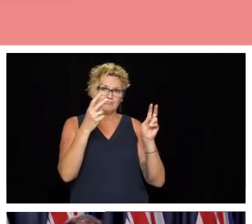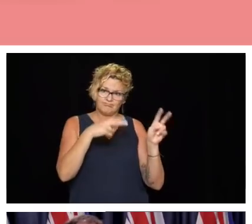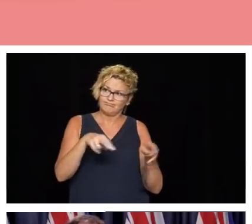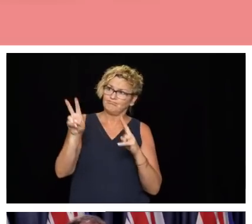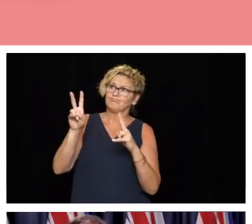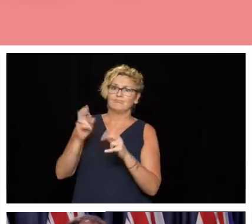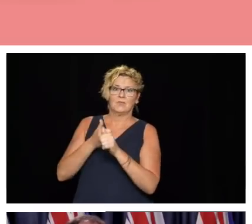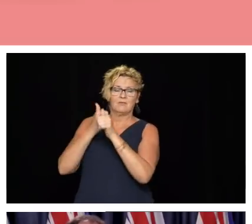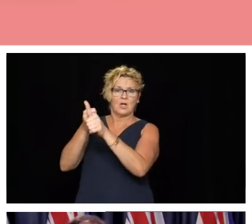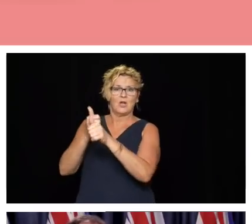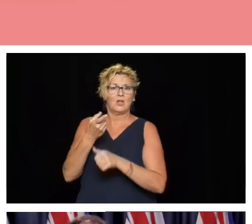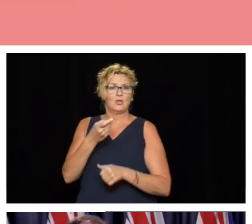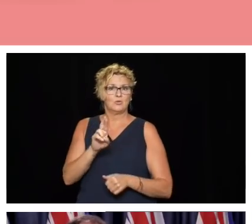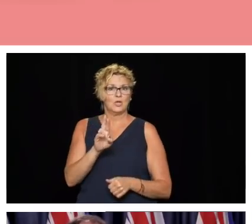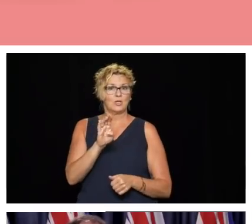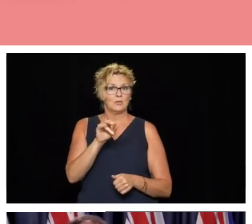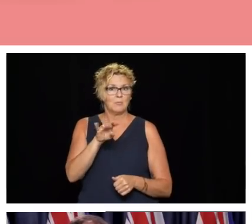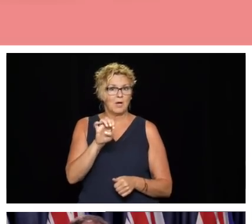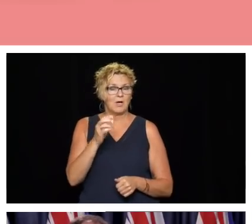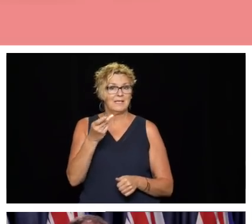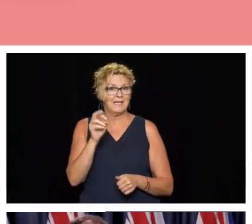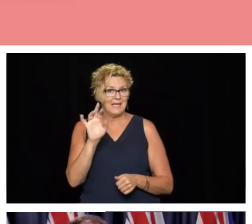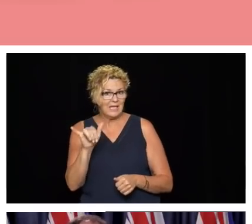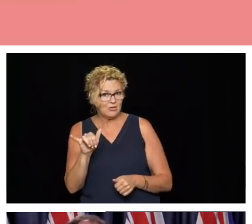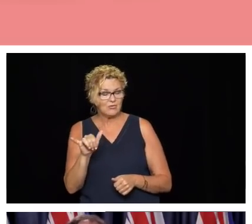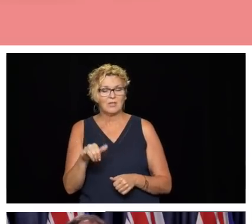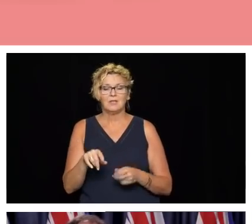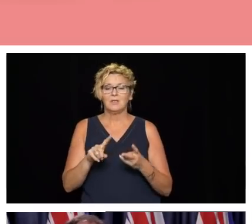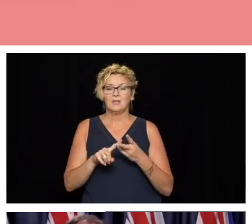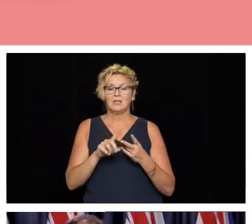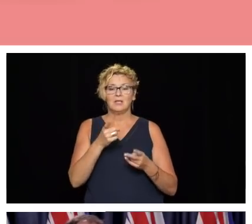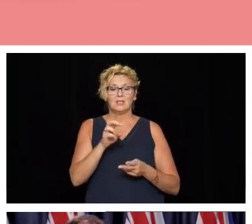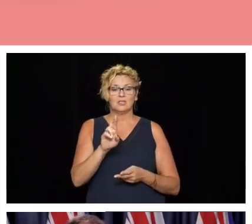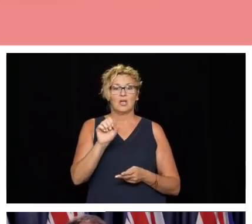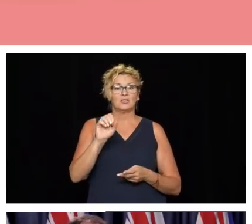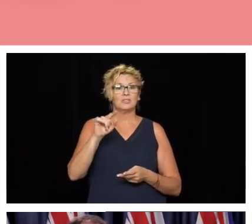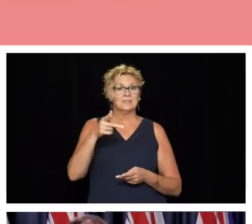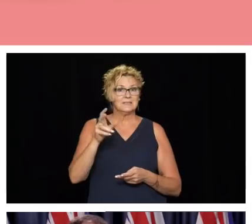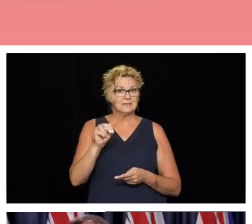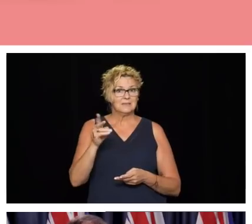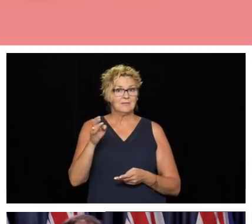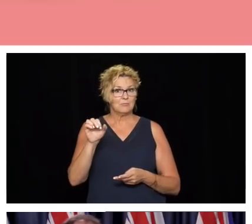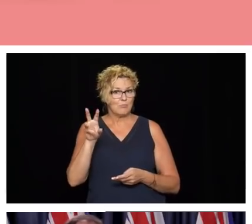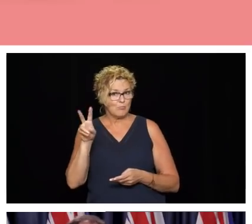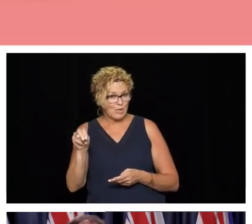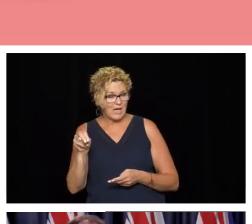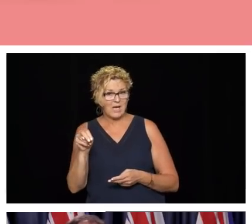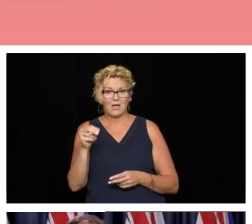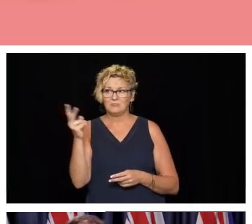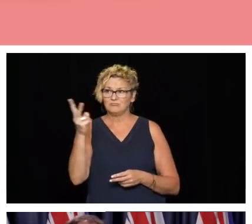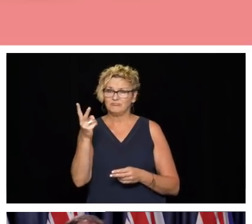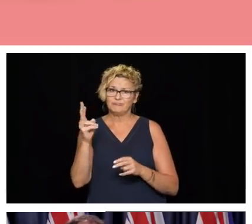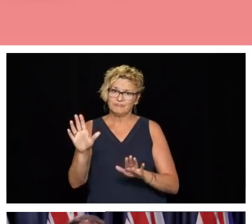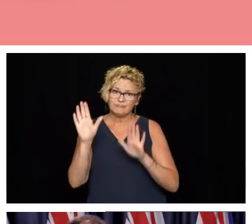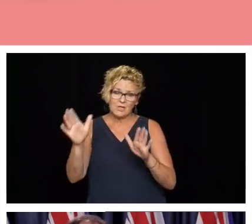had involved months of planning the health authorities and led by Dr. Henry and her Deputy Minister Stephen Brown, and reflects, I think, the extraordinary